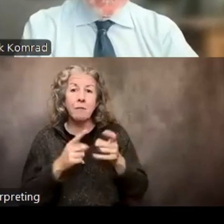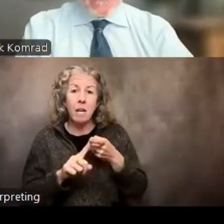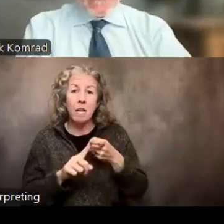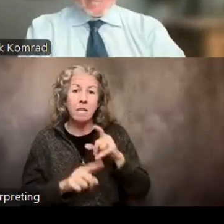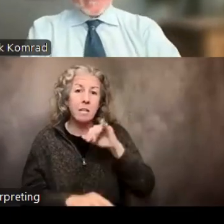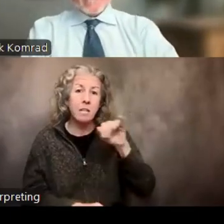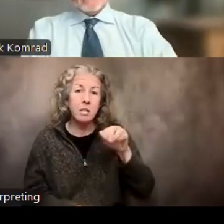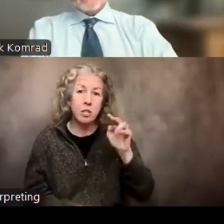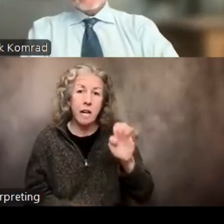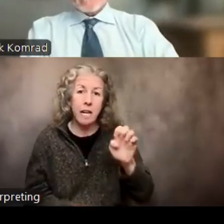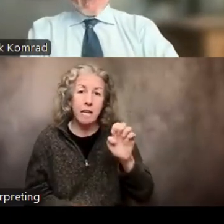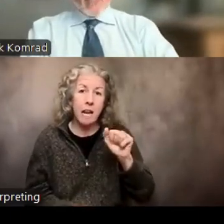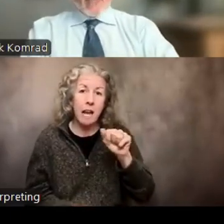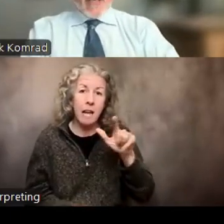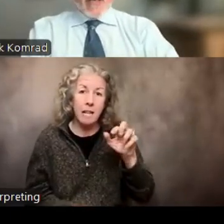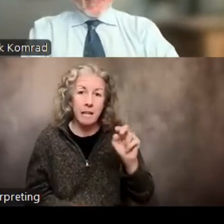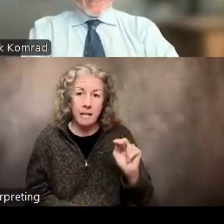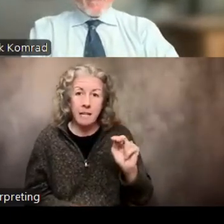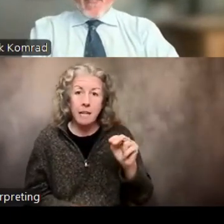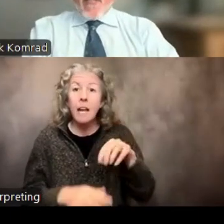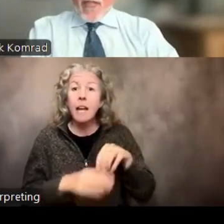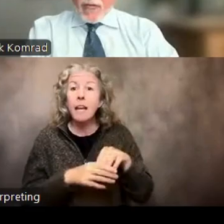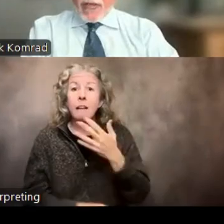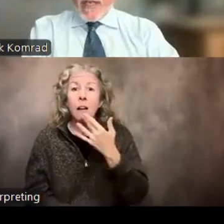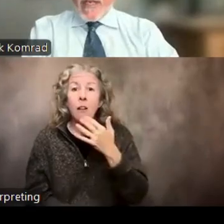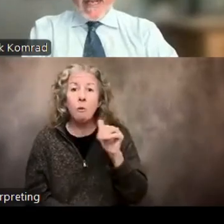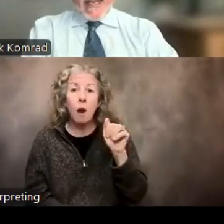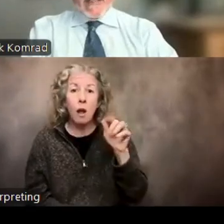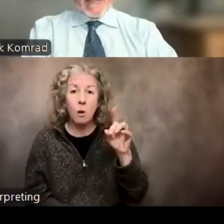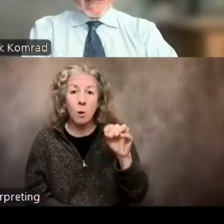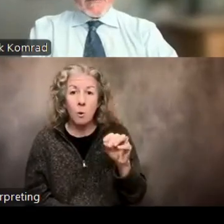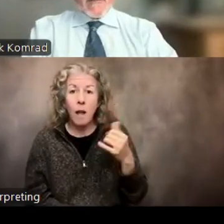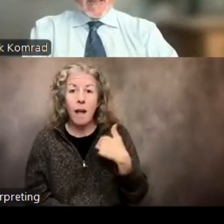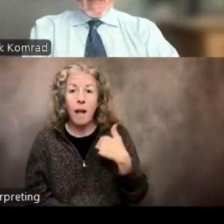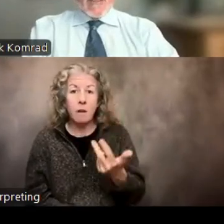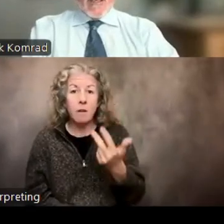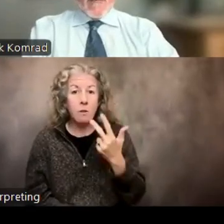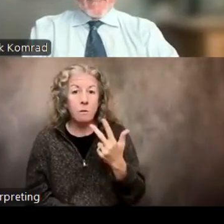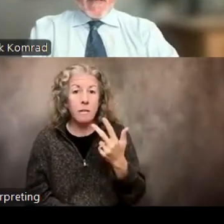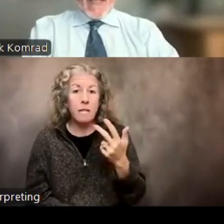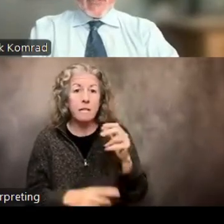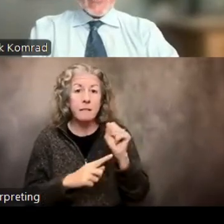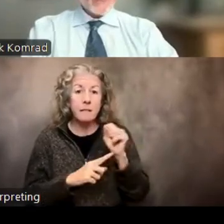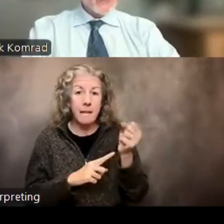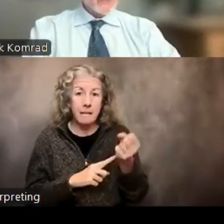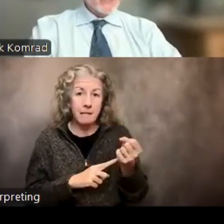that in Colorado, there have been three cases of patients who